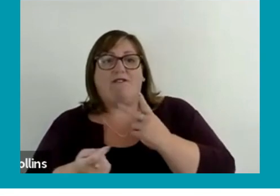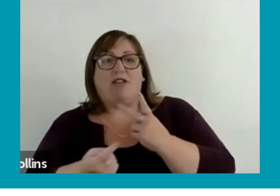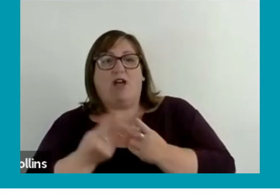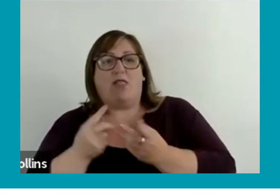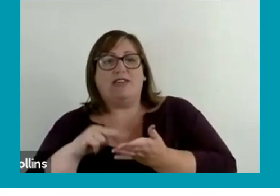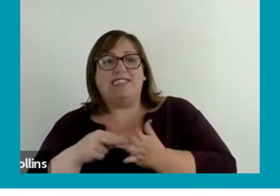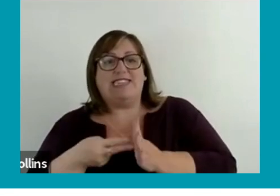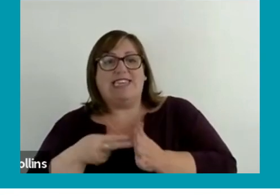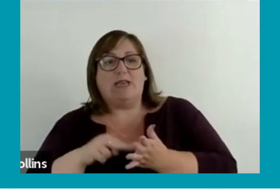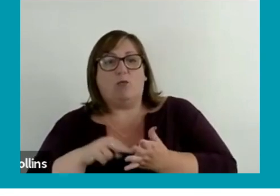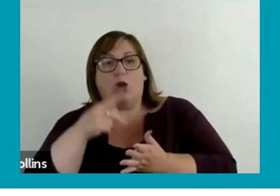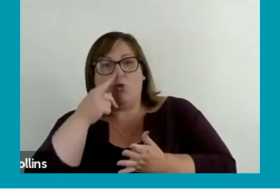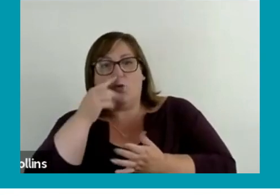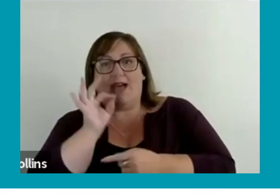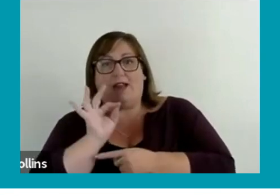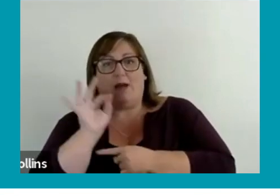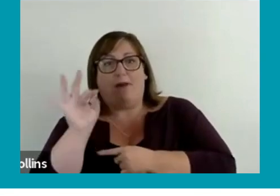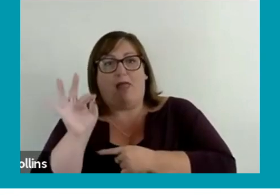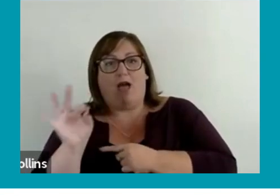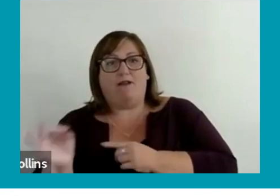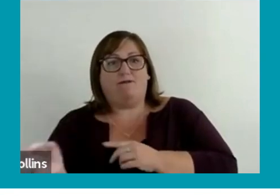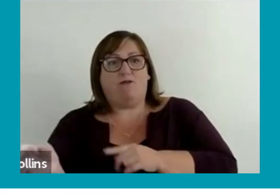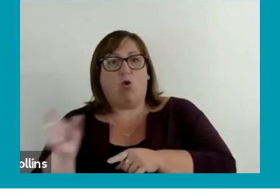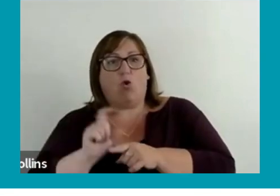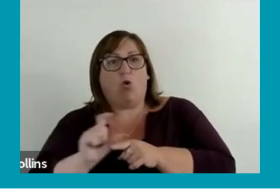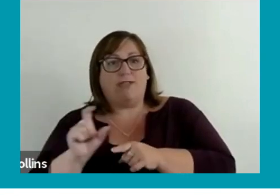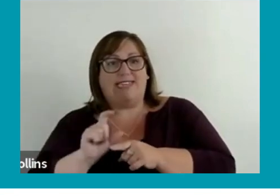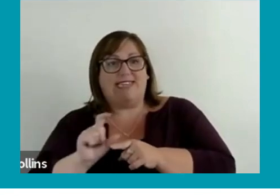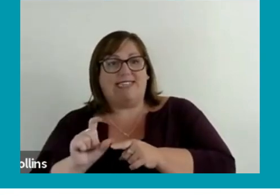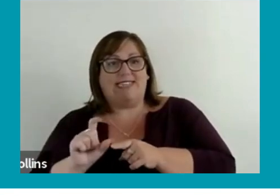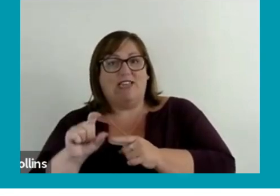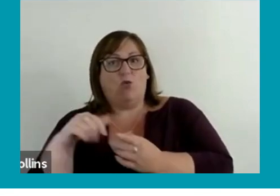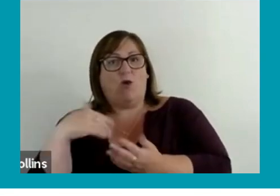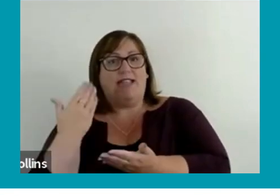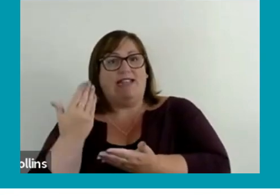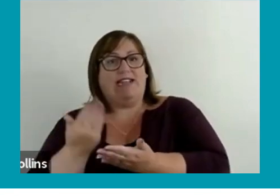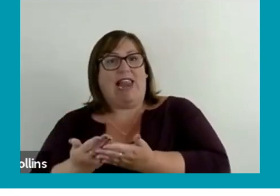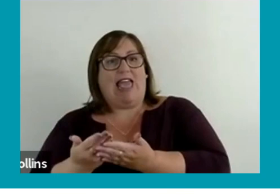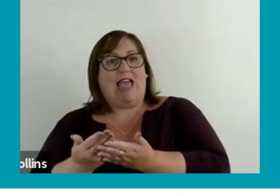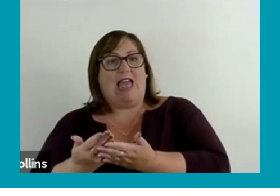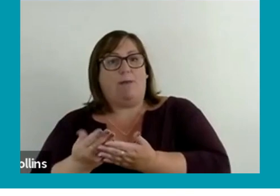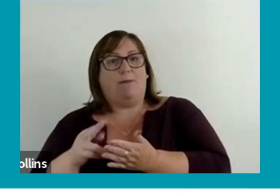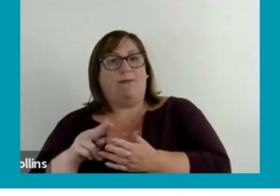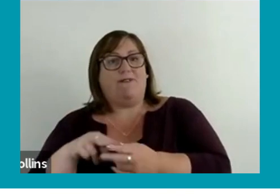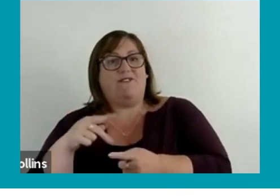do additional coursework that might be directly related to your your current role or it might be